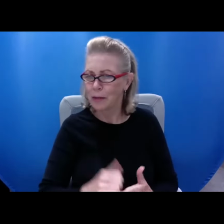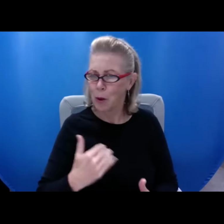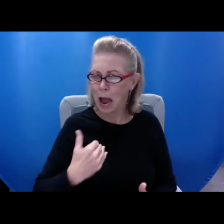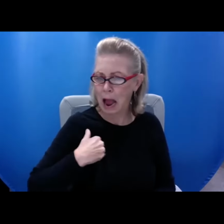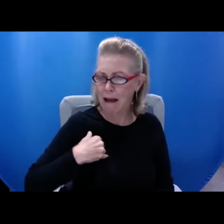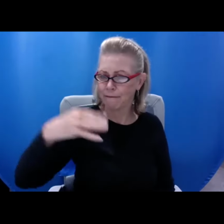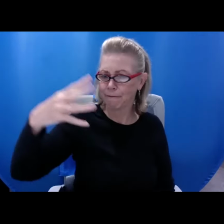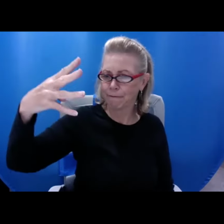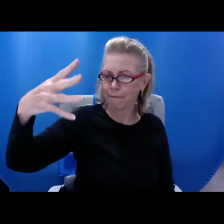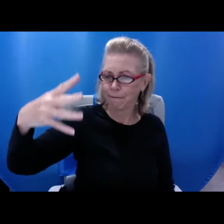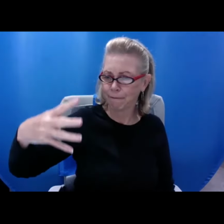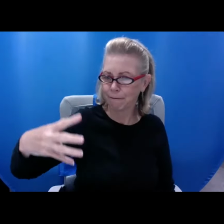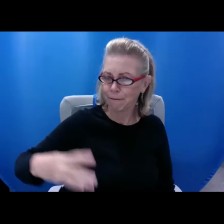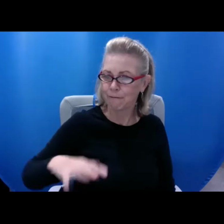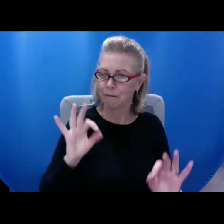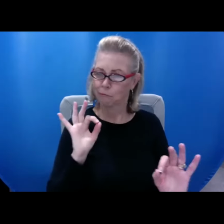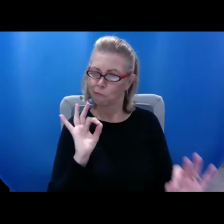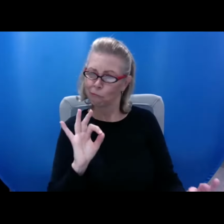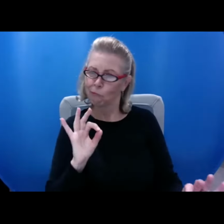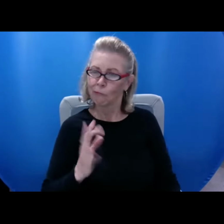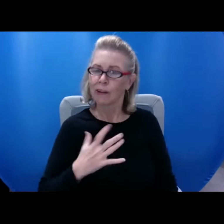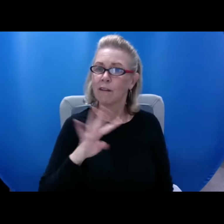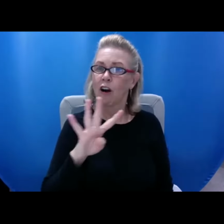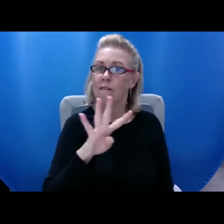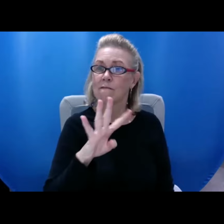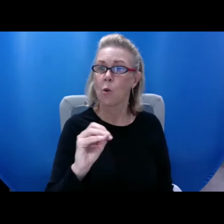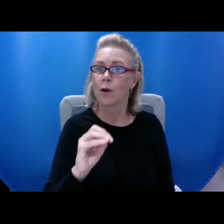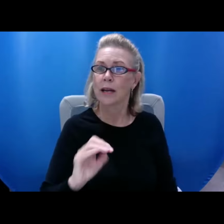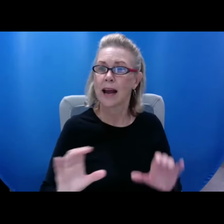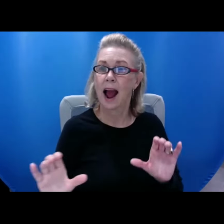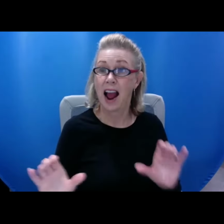and we have 40 active participants in this space